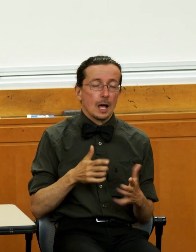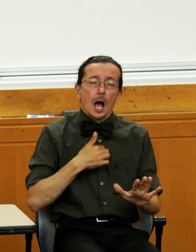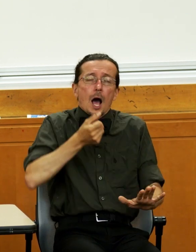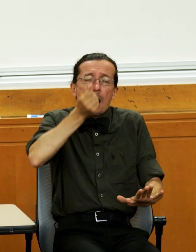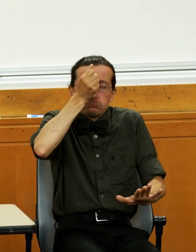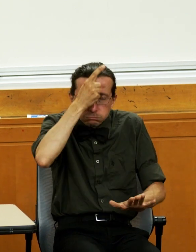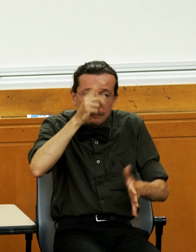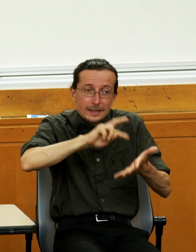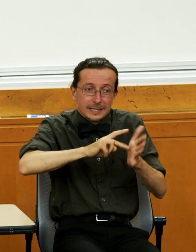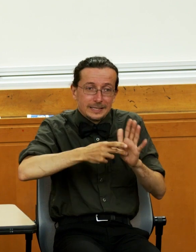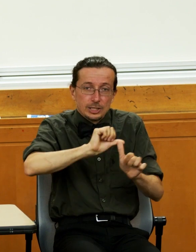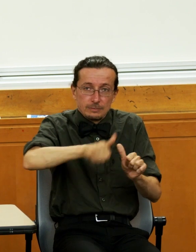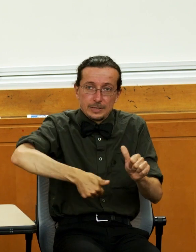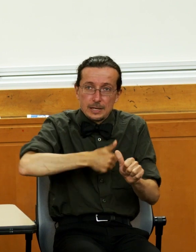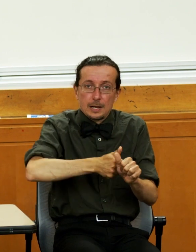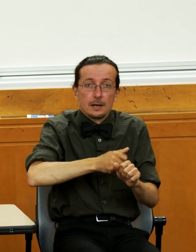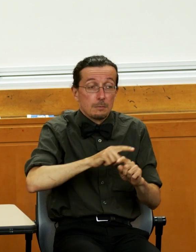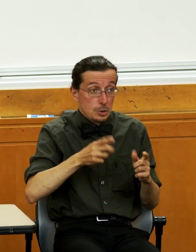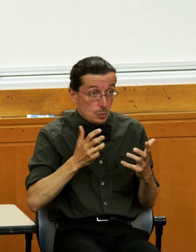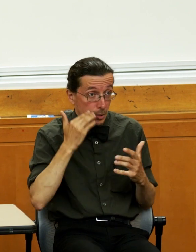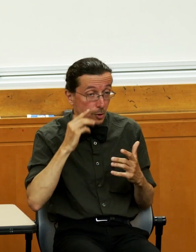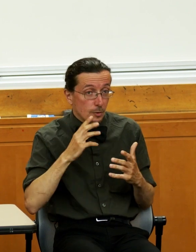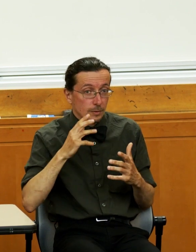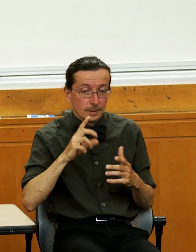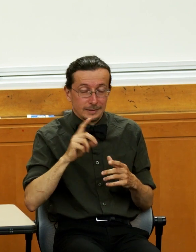behind it. But you want to know what it's like to be disabled? First of all, you may not,